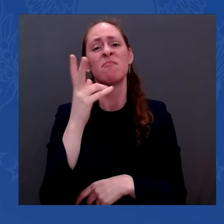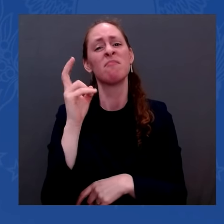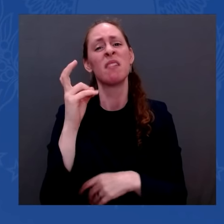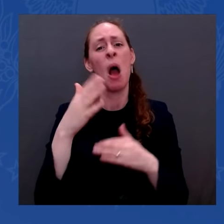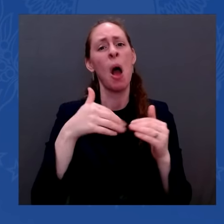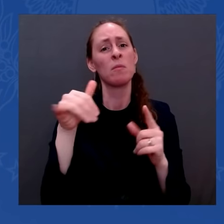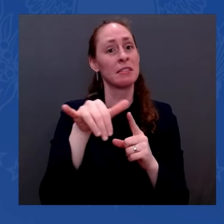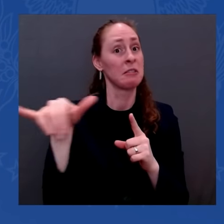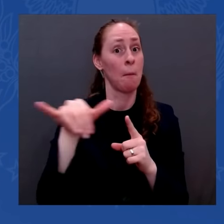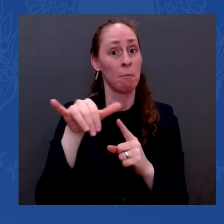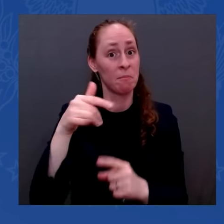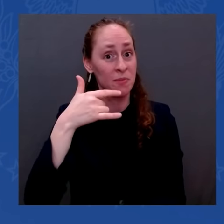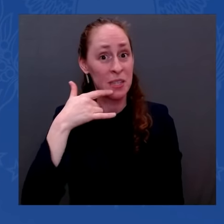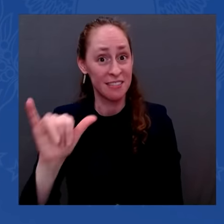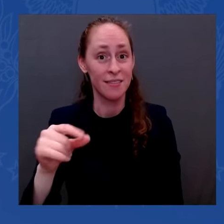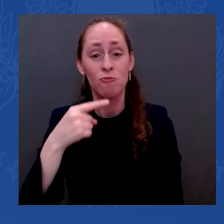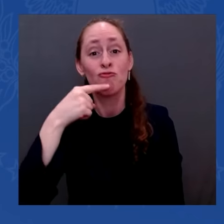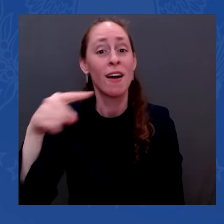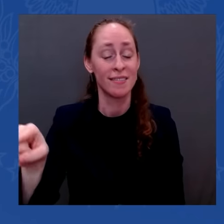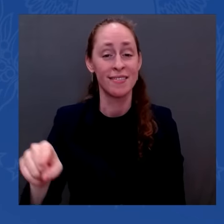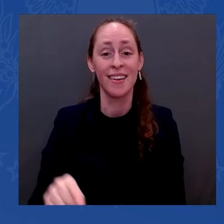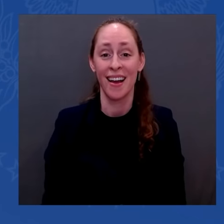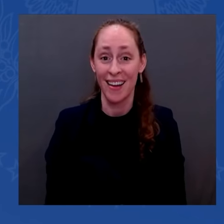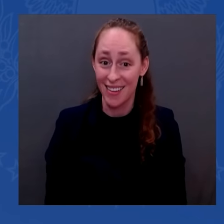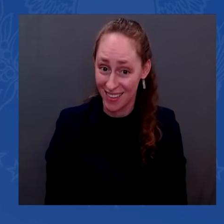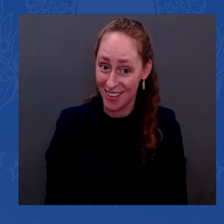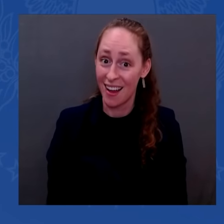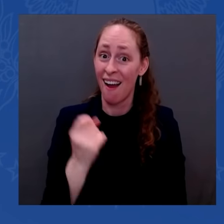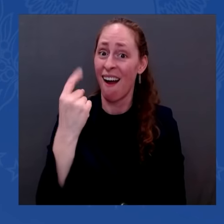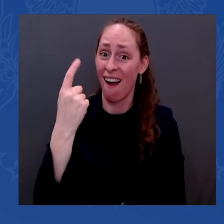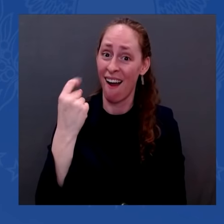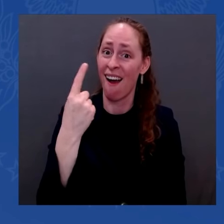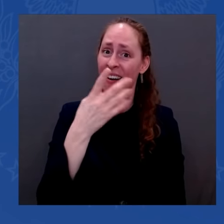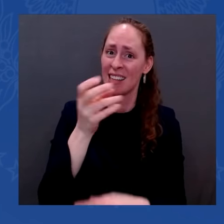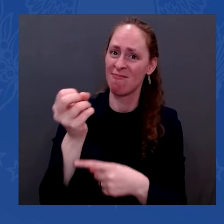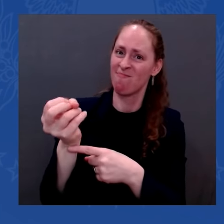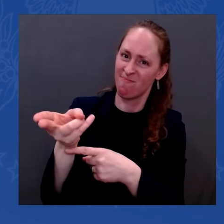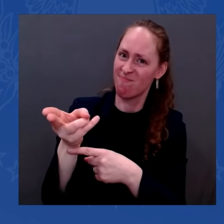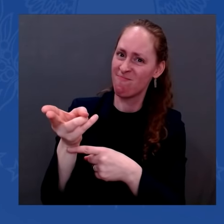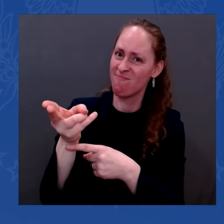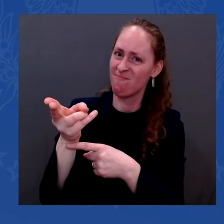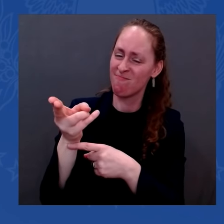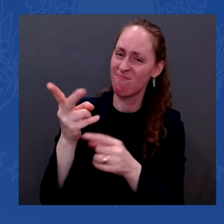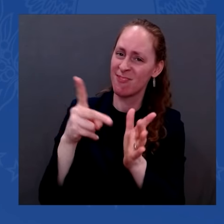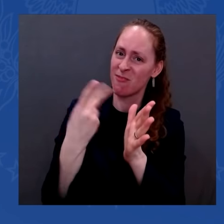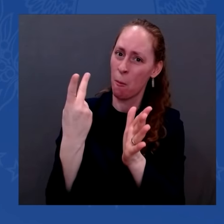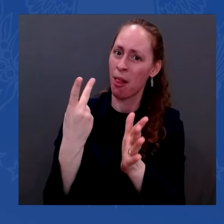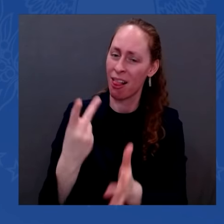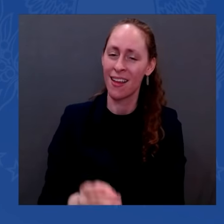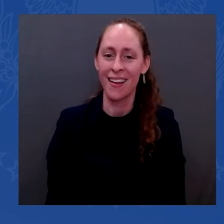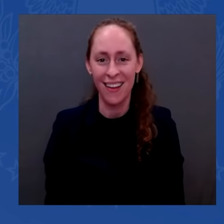The President: Twice. Yeah, I know. Governor Newsom: Fifth-largest economy in the world, so treat us well. Thank you. The President: But who's paying attention, right?